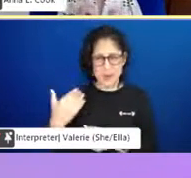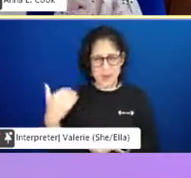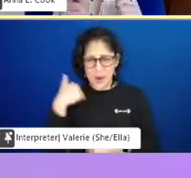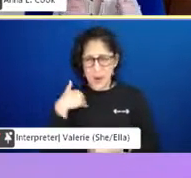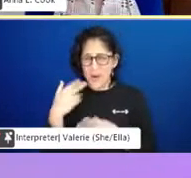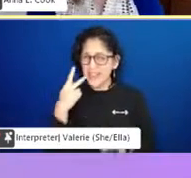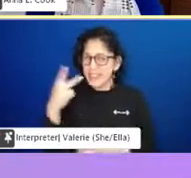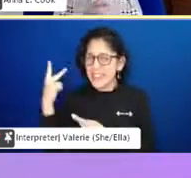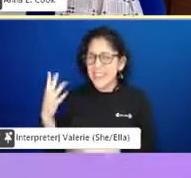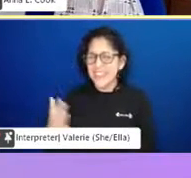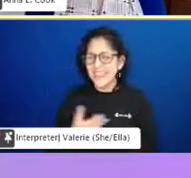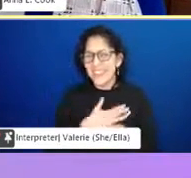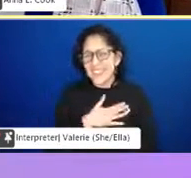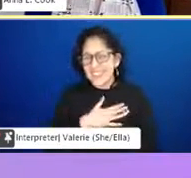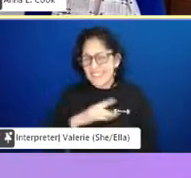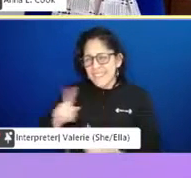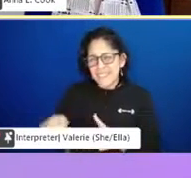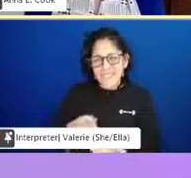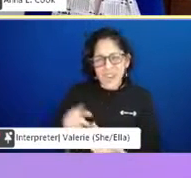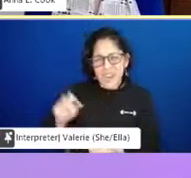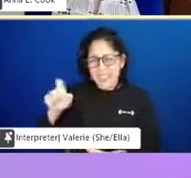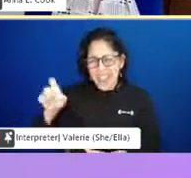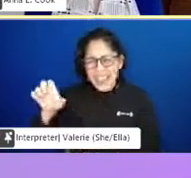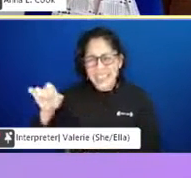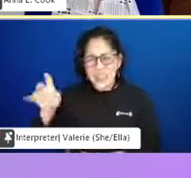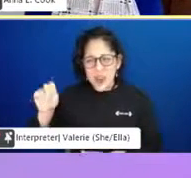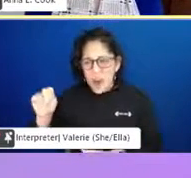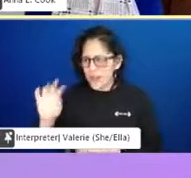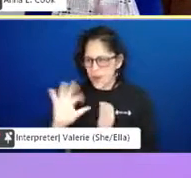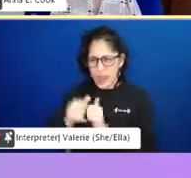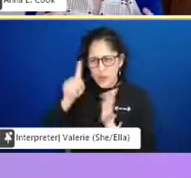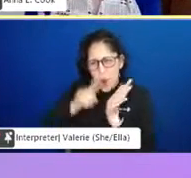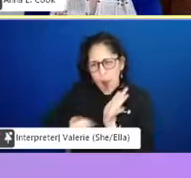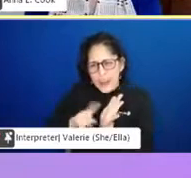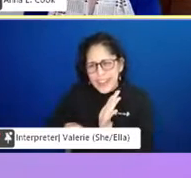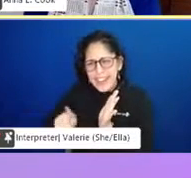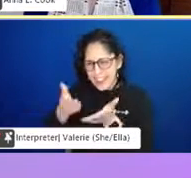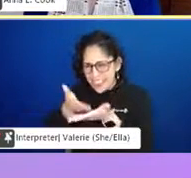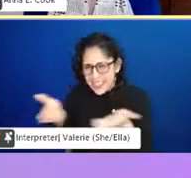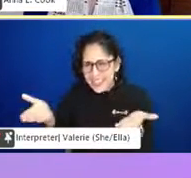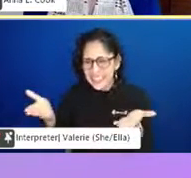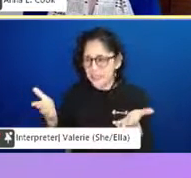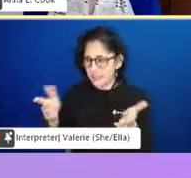about auditing Design Systems for accessibility and now I've had the opportunity to work on